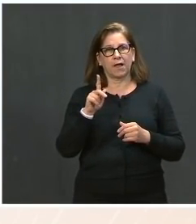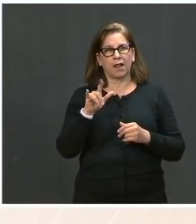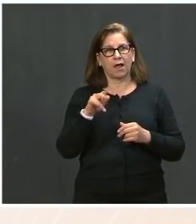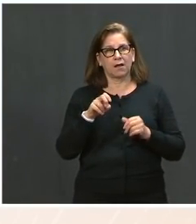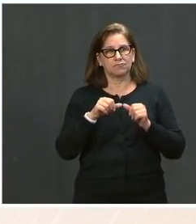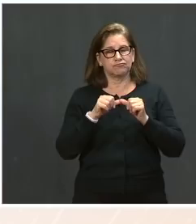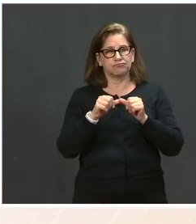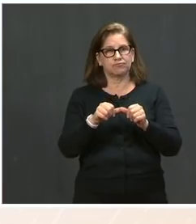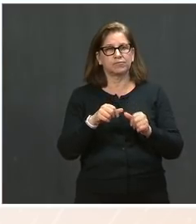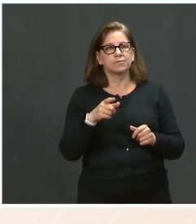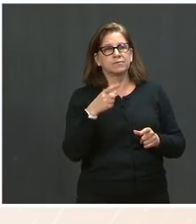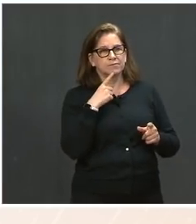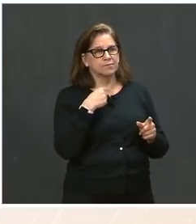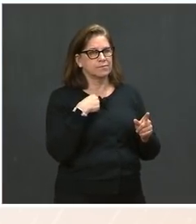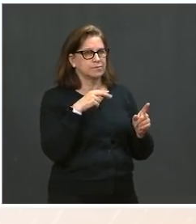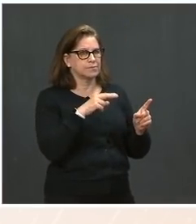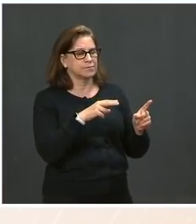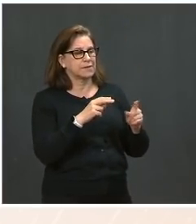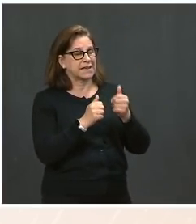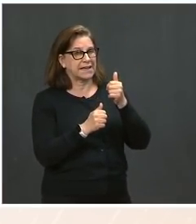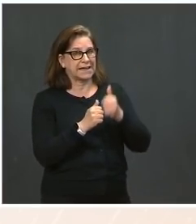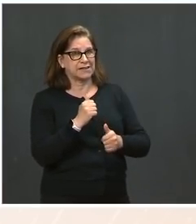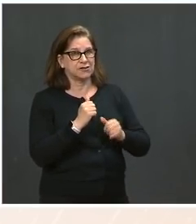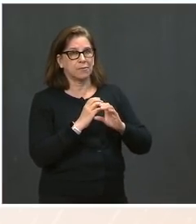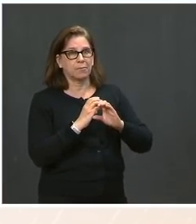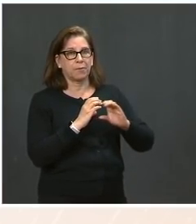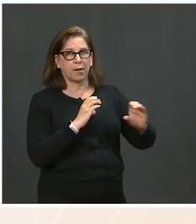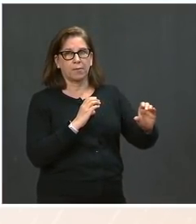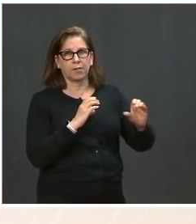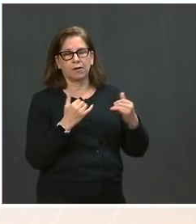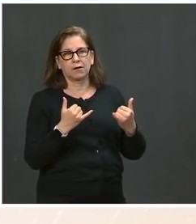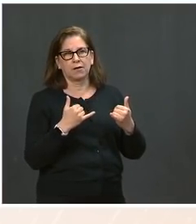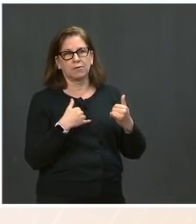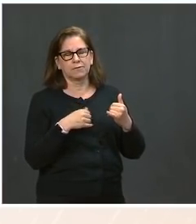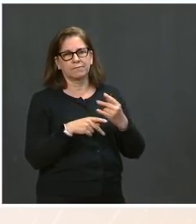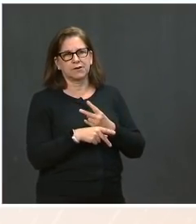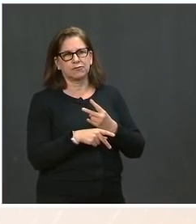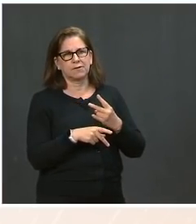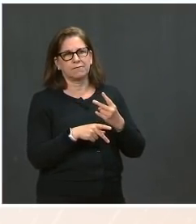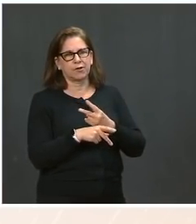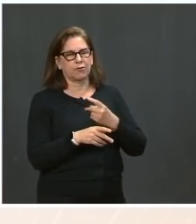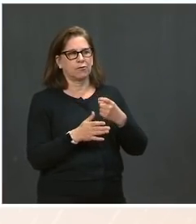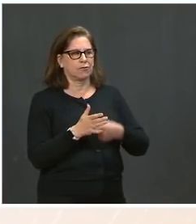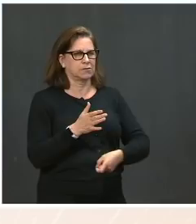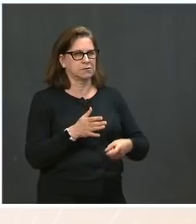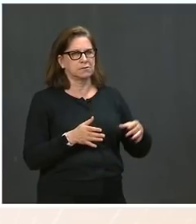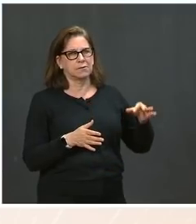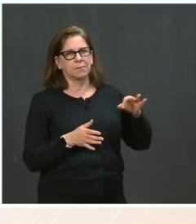each individual pipeline separately and do an analysis of the costs and benefits on the environment and jobs,